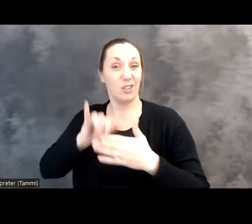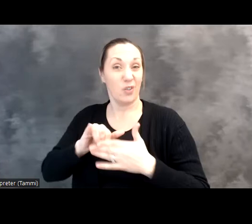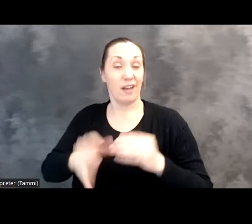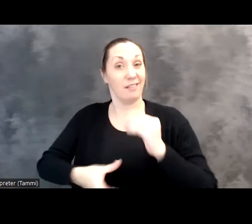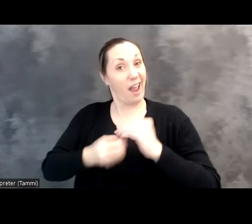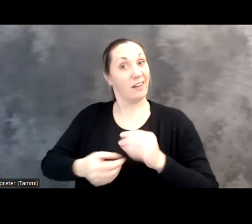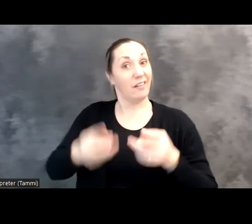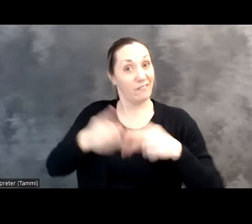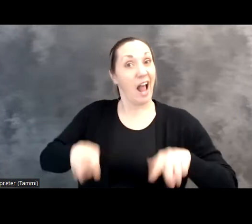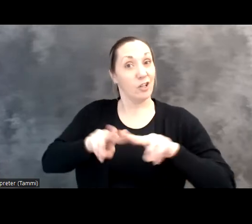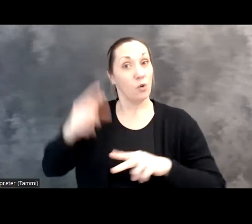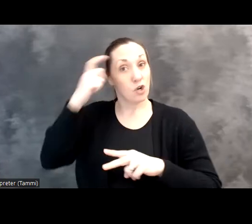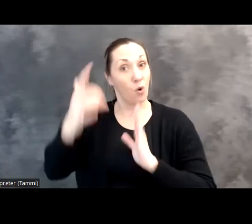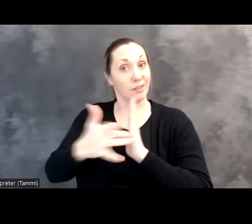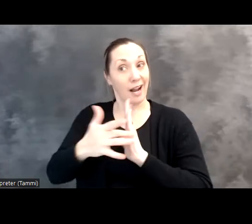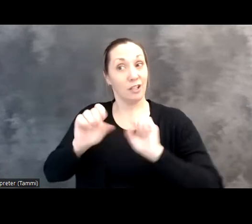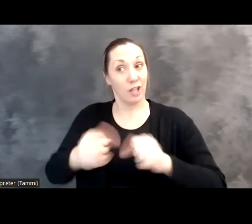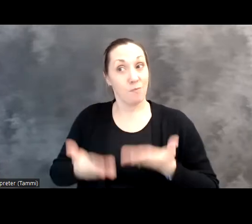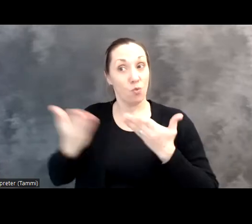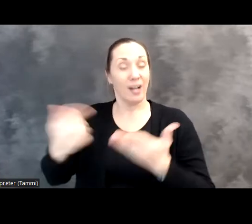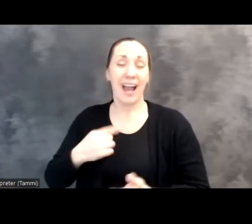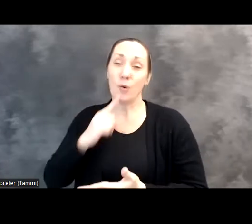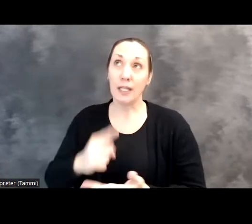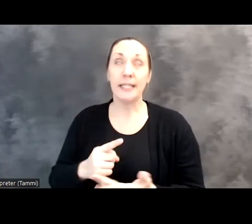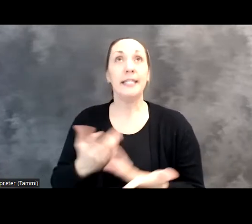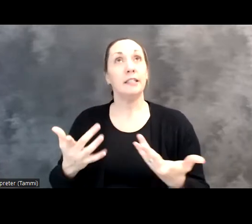stimulation. To answer your question about the